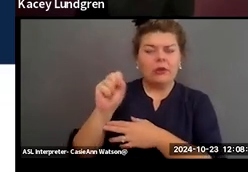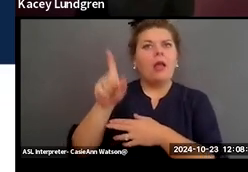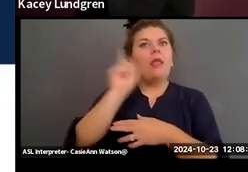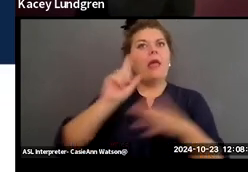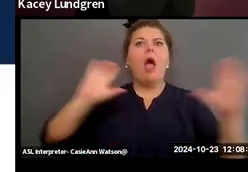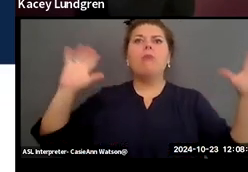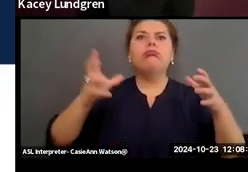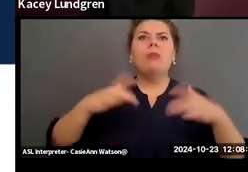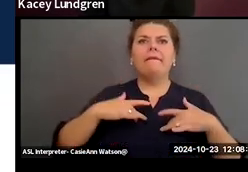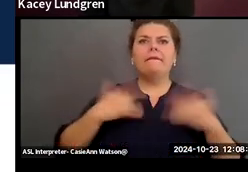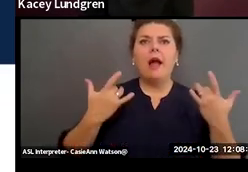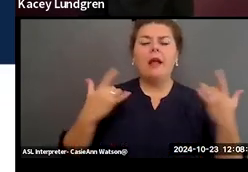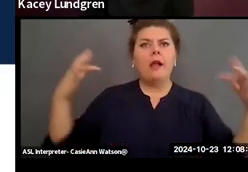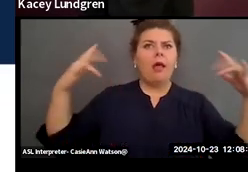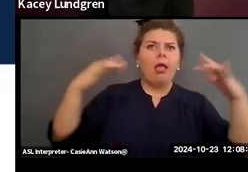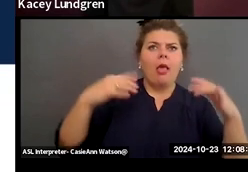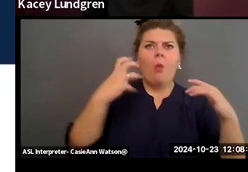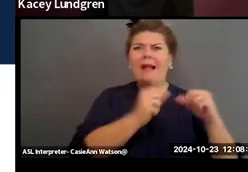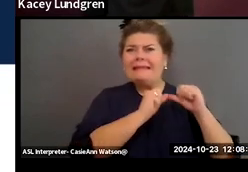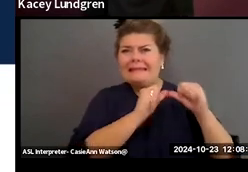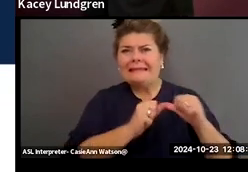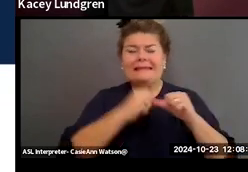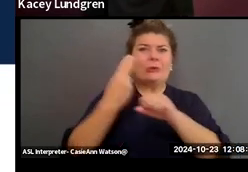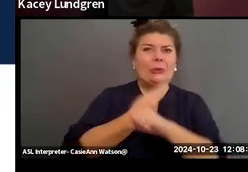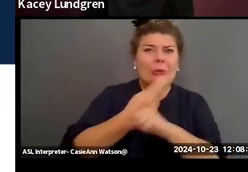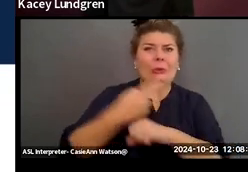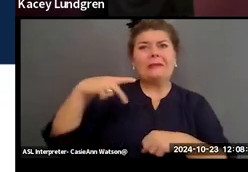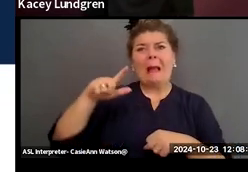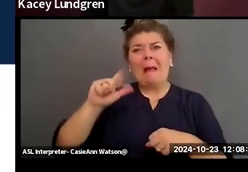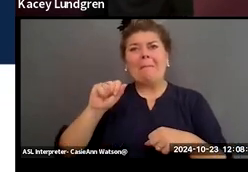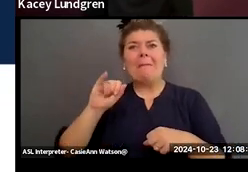in an attempt to encourage the continued use of Plains Indian Sign Language.